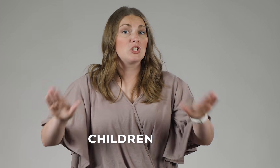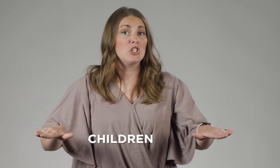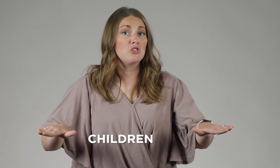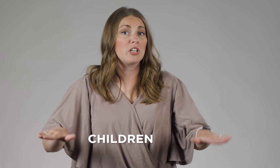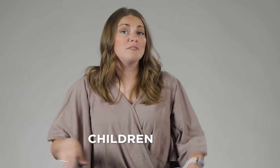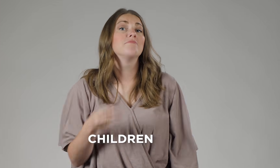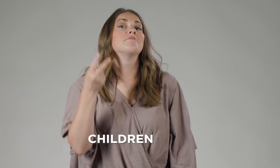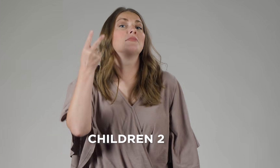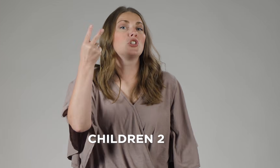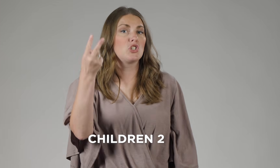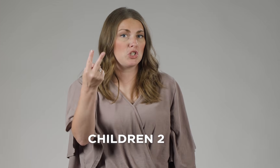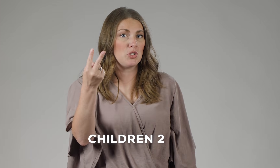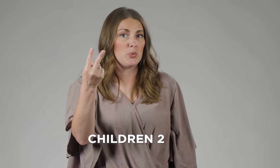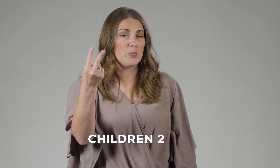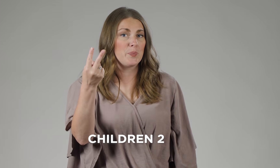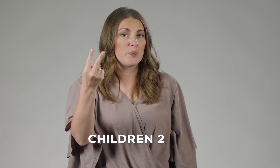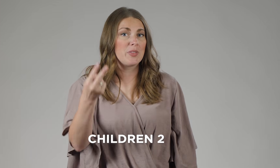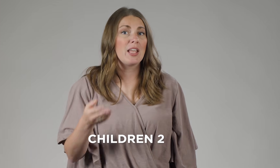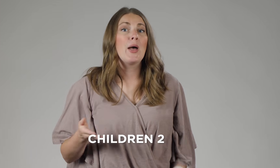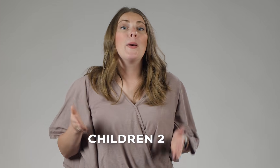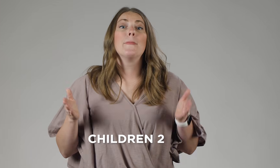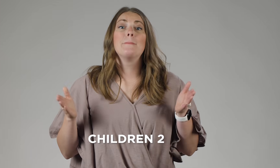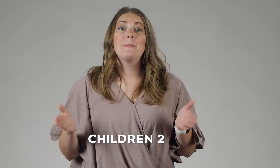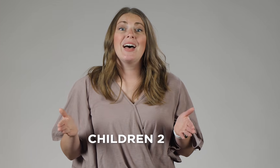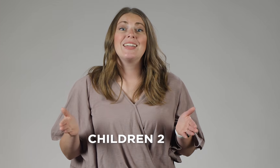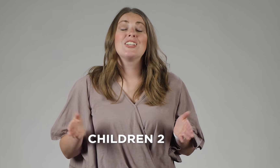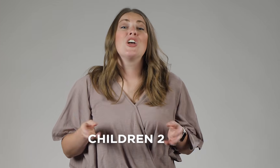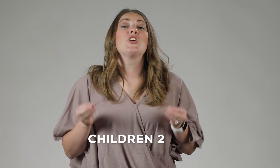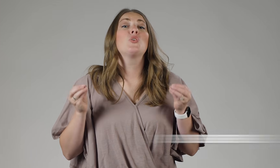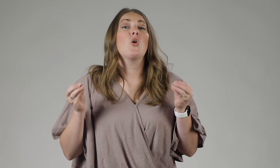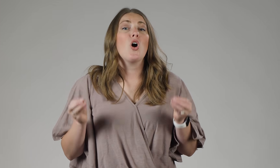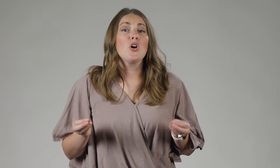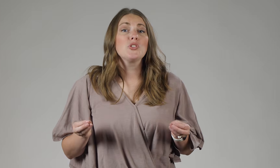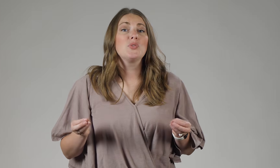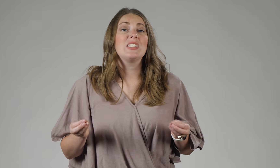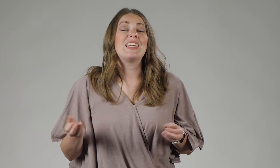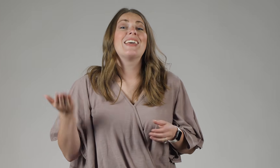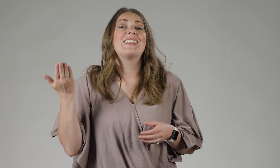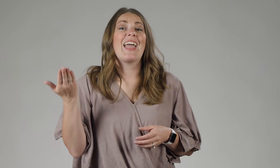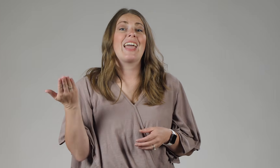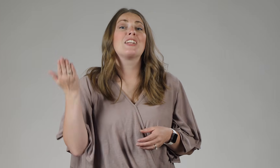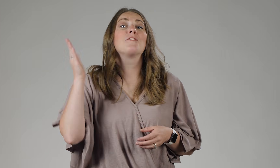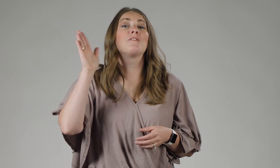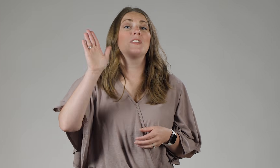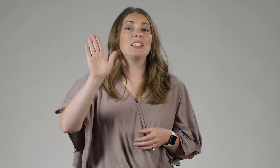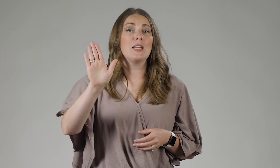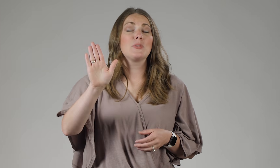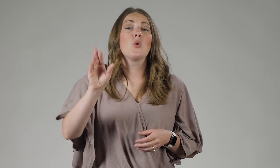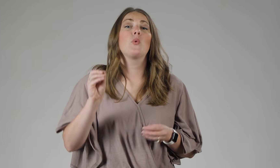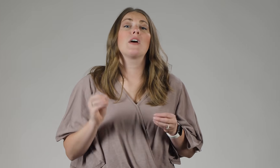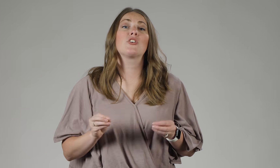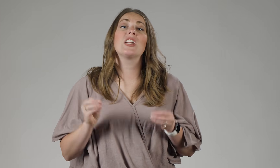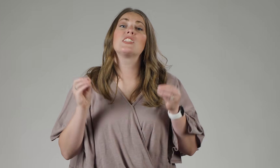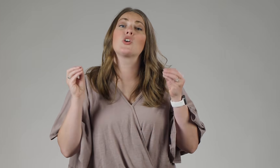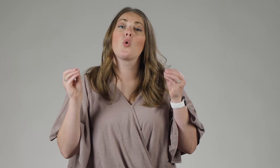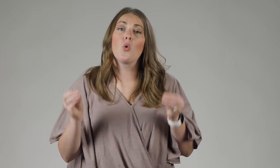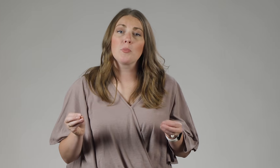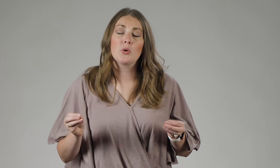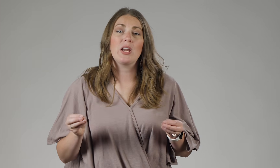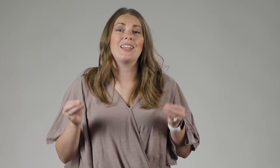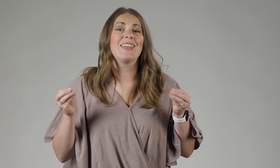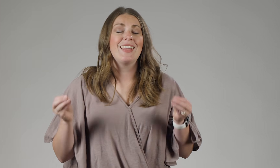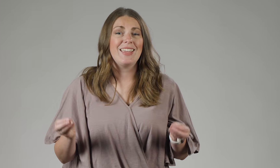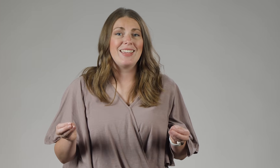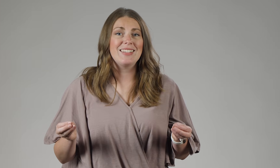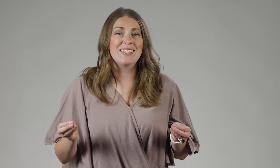children two, but you will also see the hand flipped whenever it's incorporated into